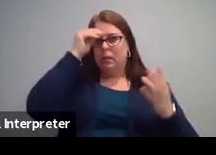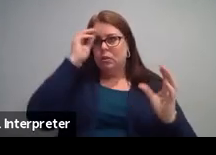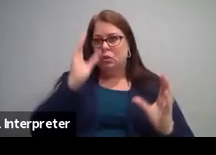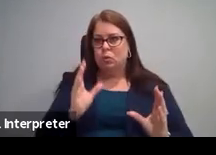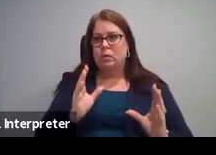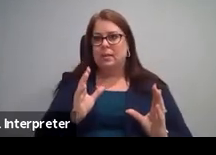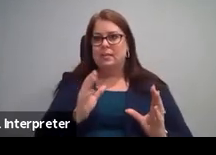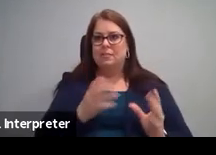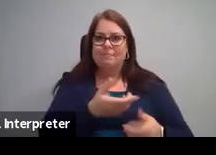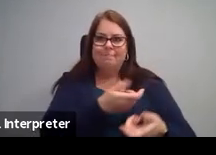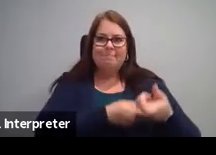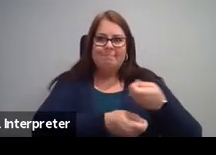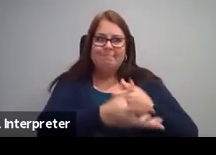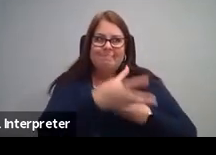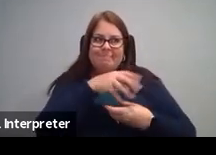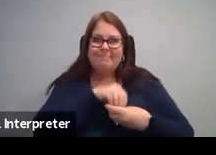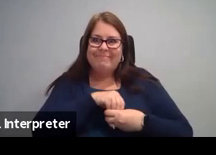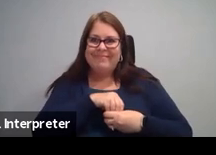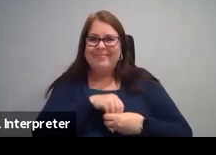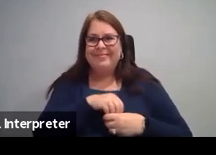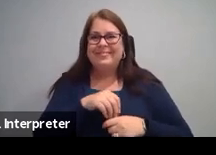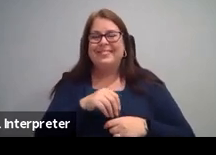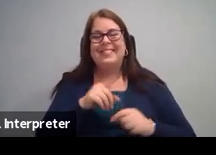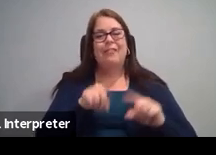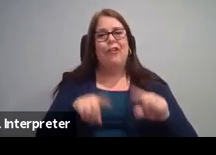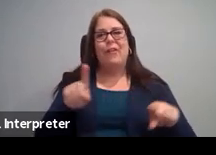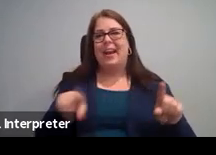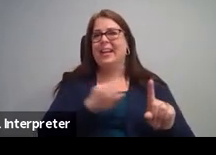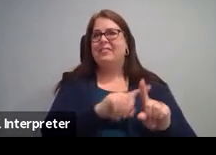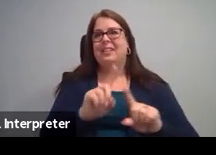Laurie Arnold: In engaging students student engagement and just a variety of different ways and all the different tools and